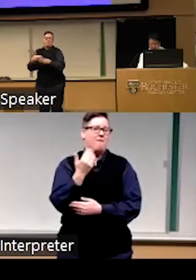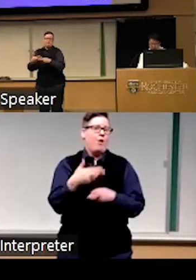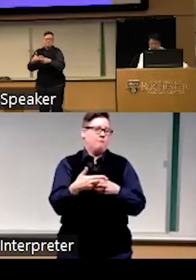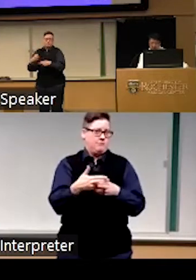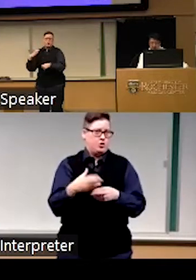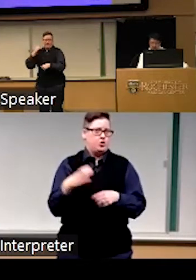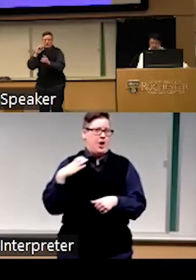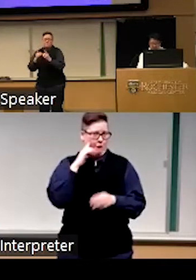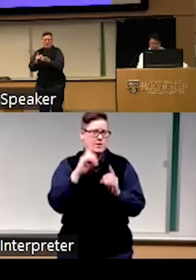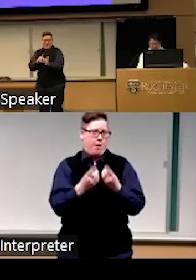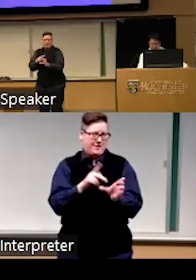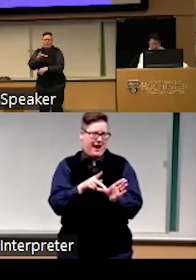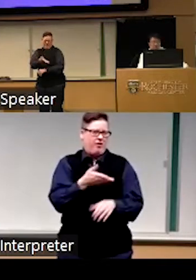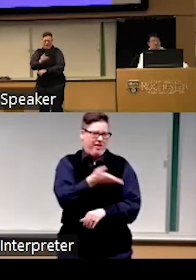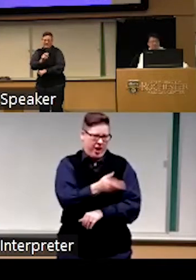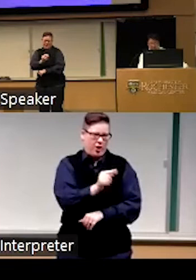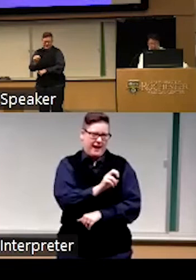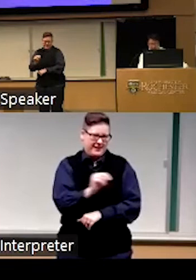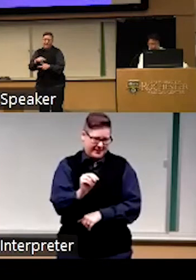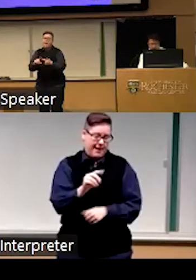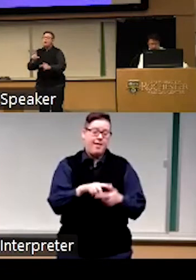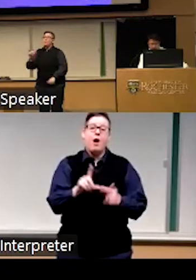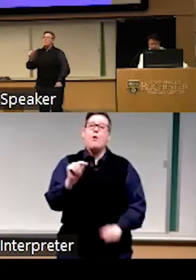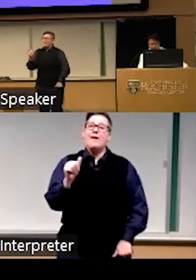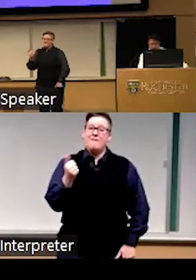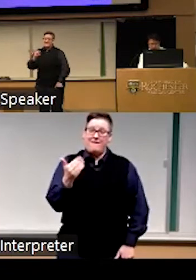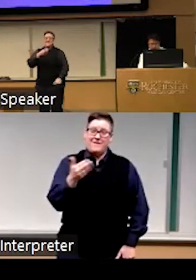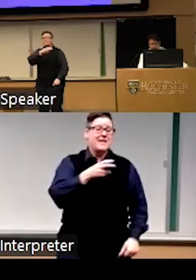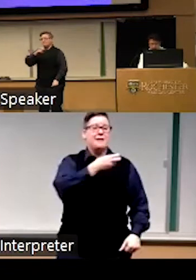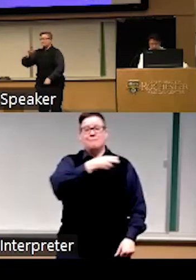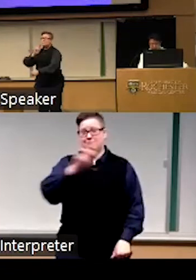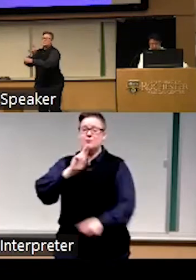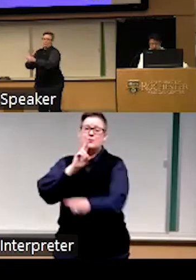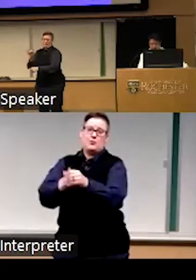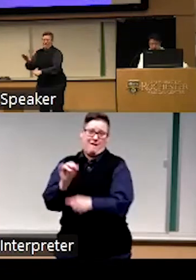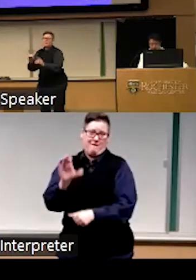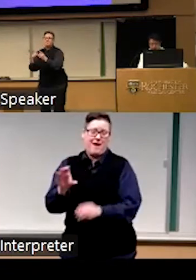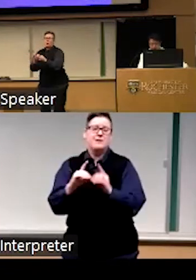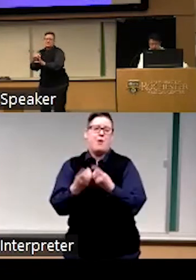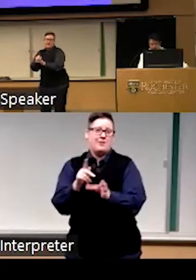the Department of psychiatry in 2015 he joined the faculty of Department Psychiatry at the